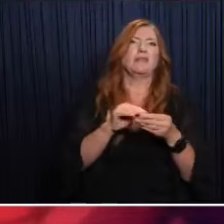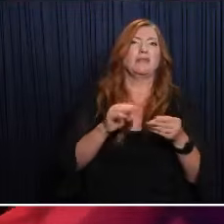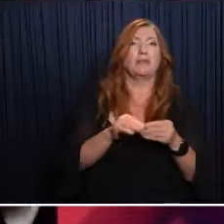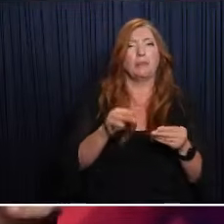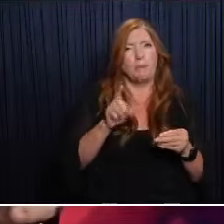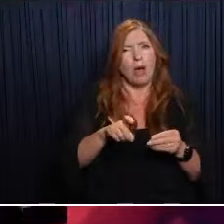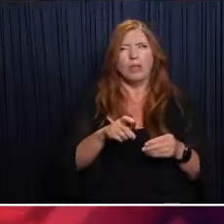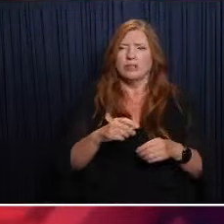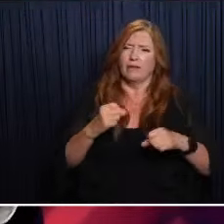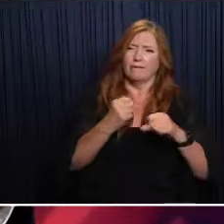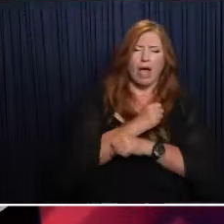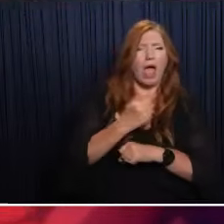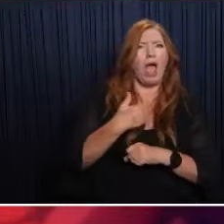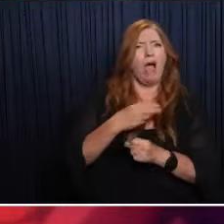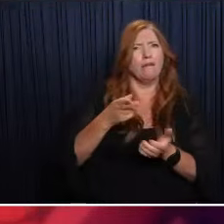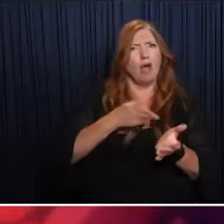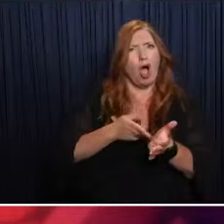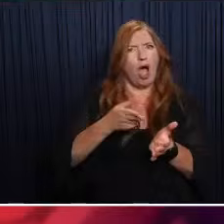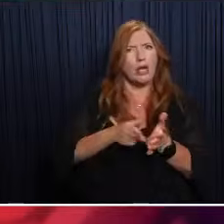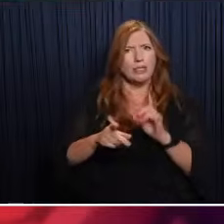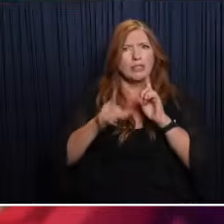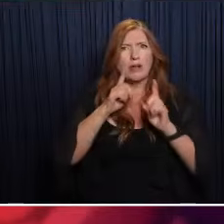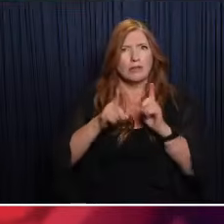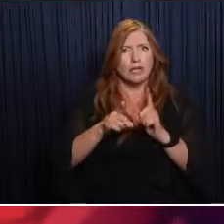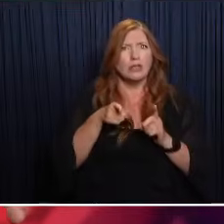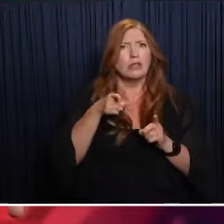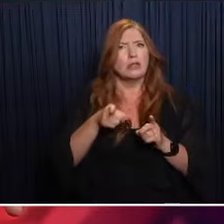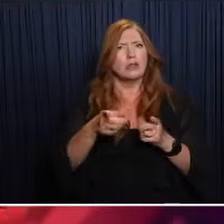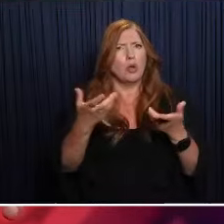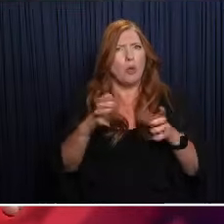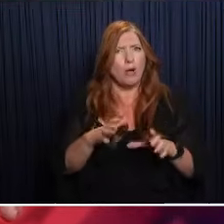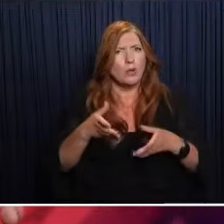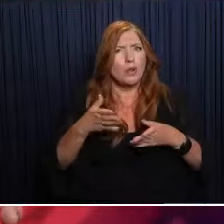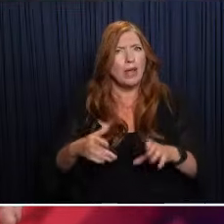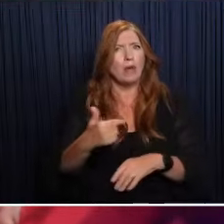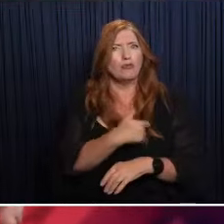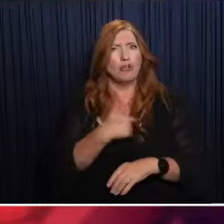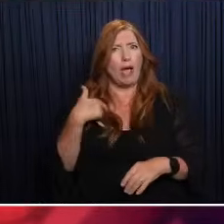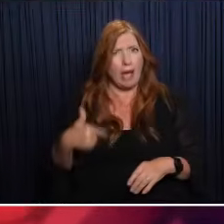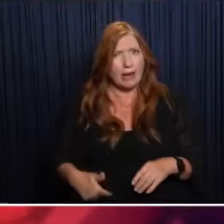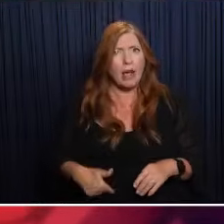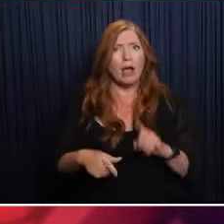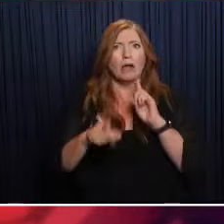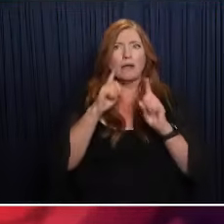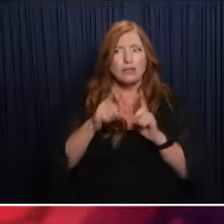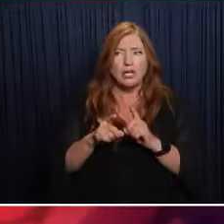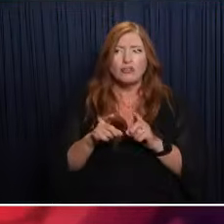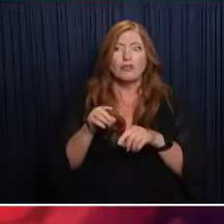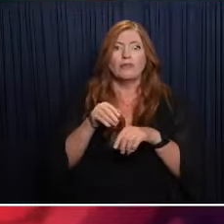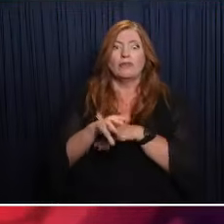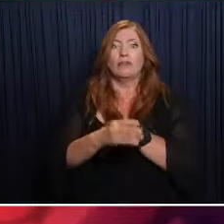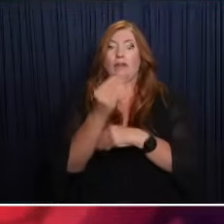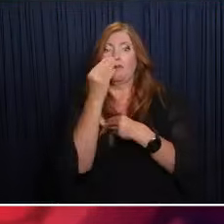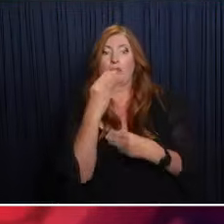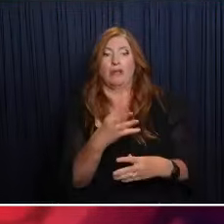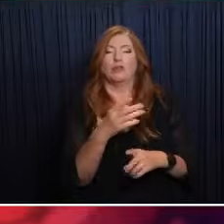FROM CHINA. IF YOU DON'T STAND UP AND HAVE HONEST CONVERSATIONS AMERICANS ARE GOING TO ALLOW THE CHINESE